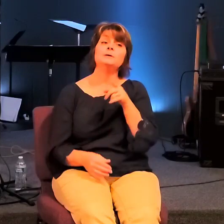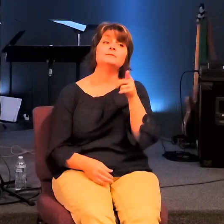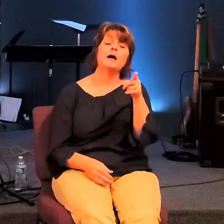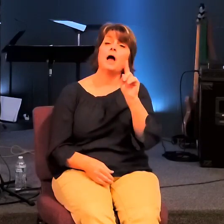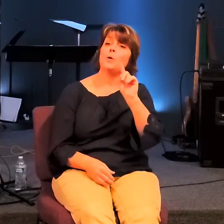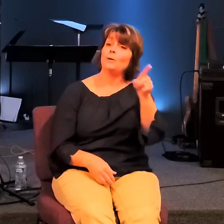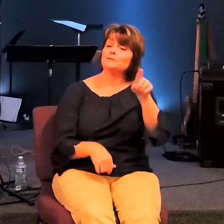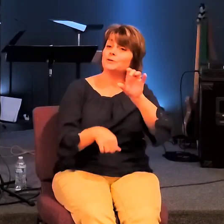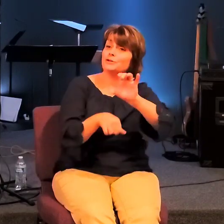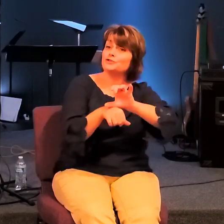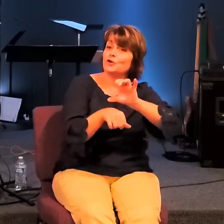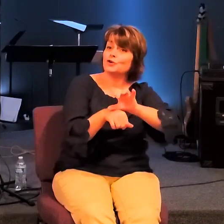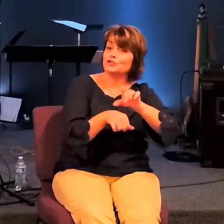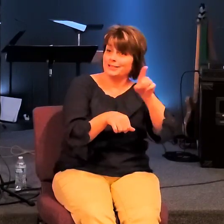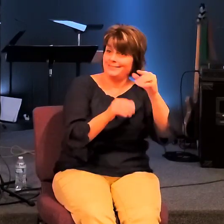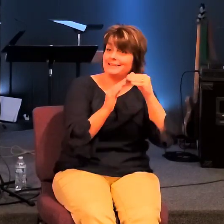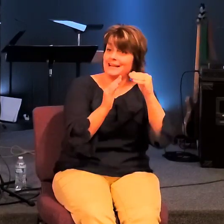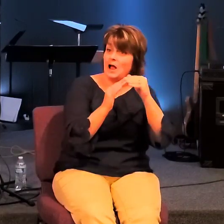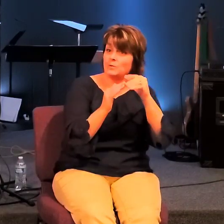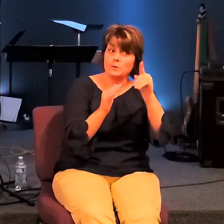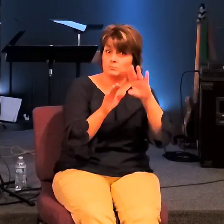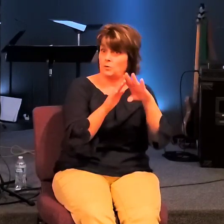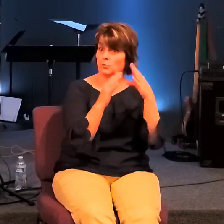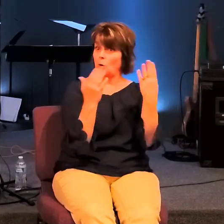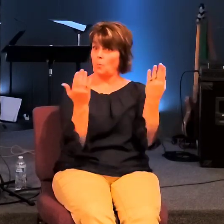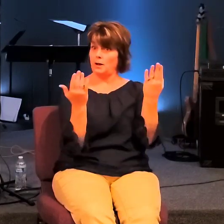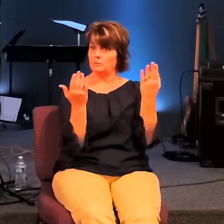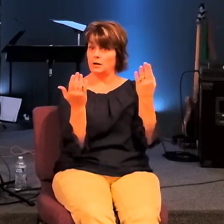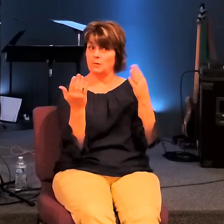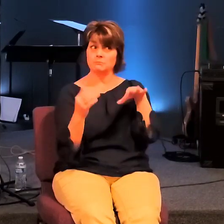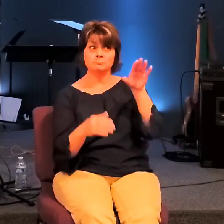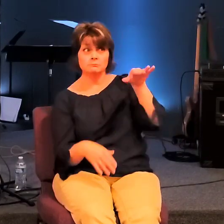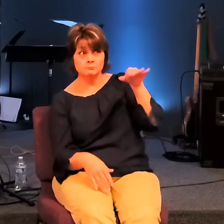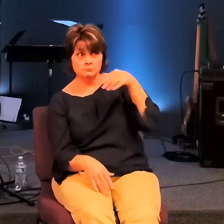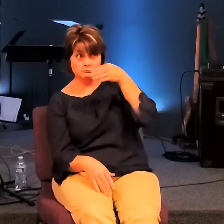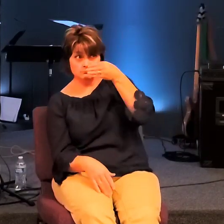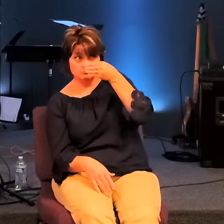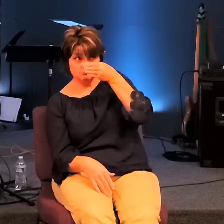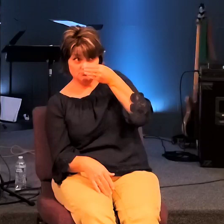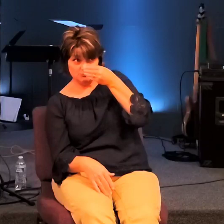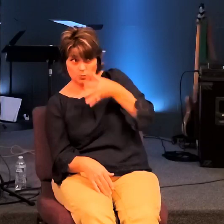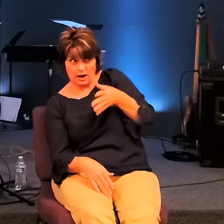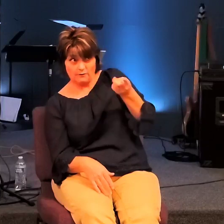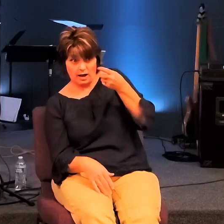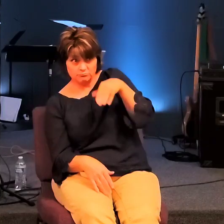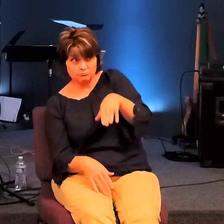if you care if I go inside and just sit during lunch? there like sounds like a great idea